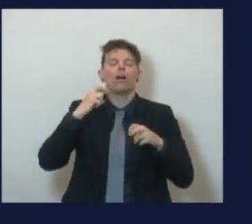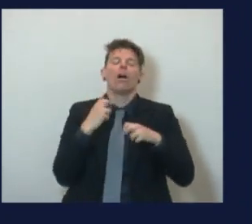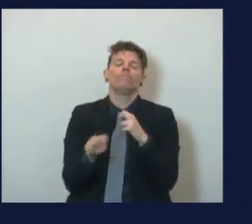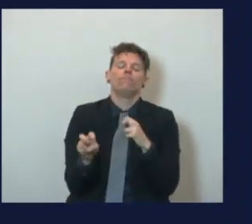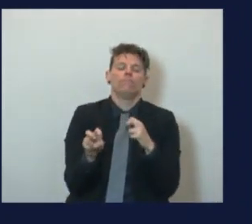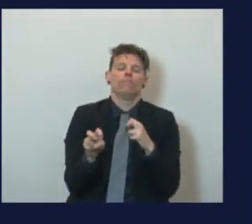I’M CLEAR.